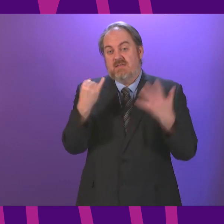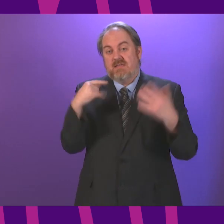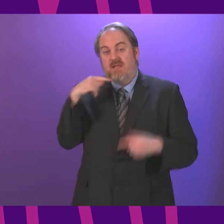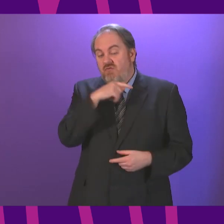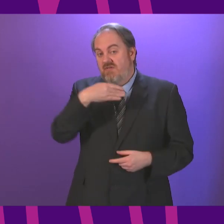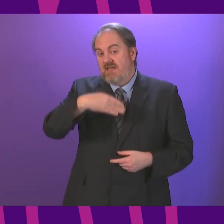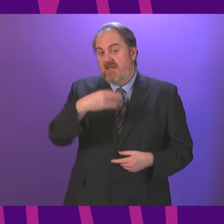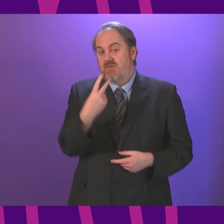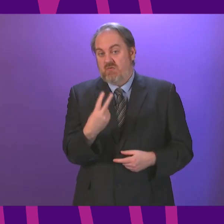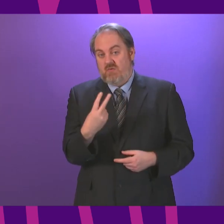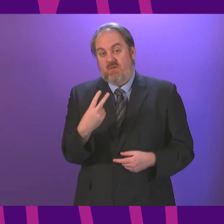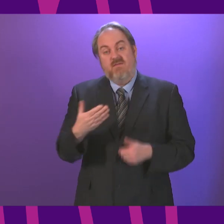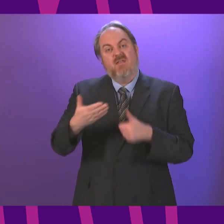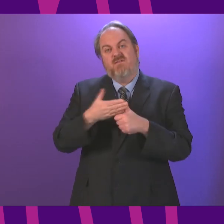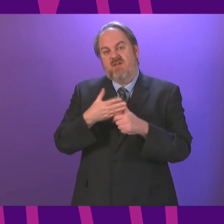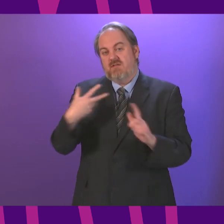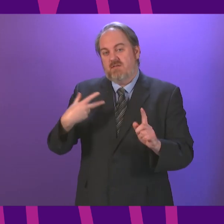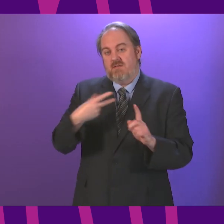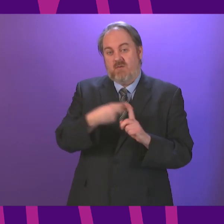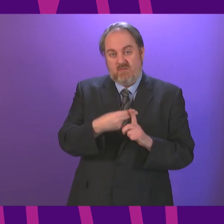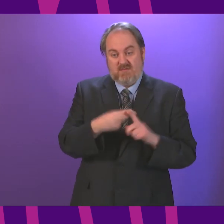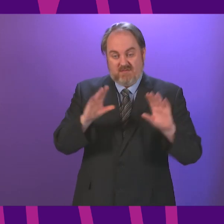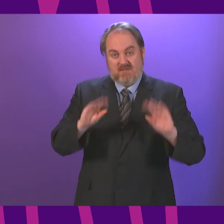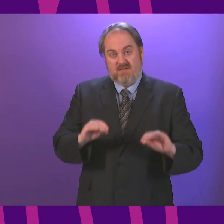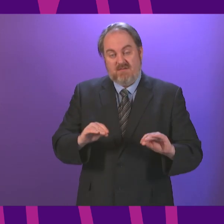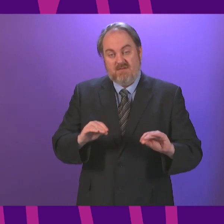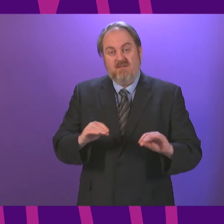have received a first vaccination dose. As I said earlier, Public Health Scotland